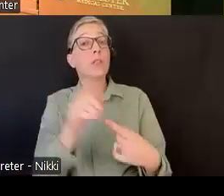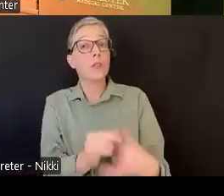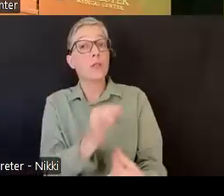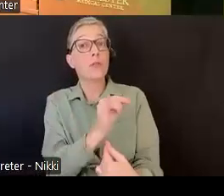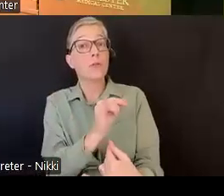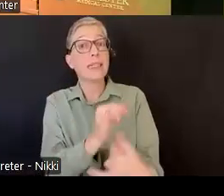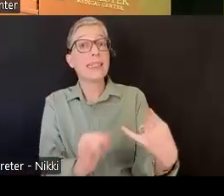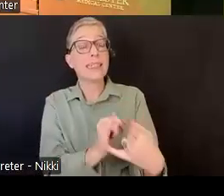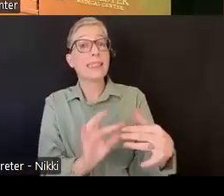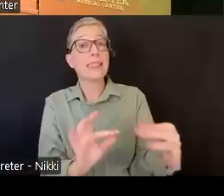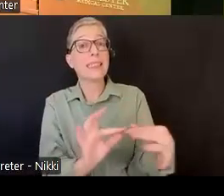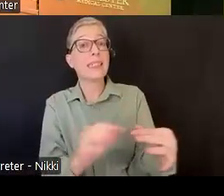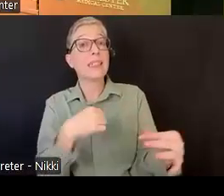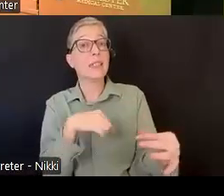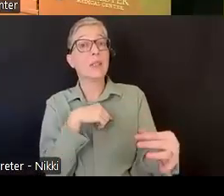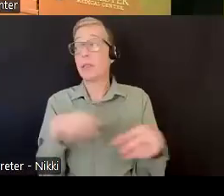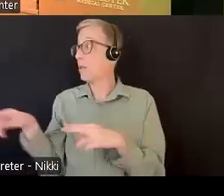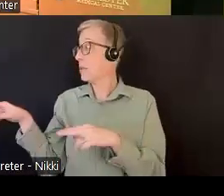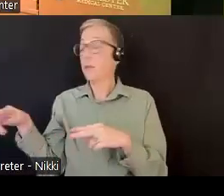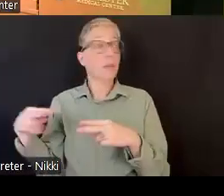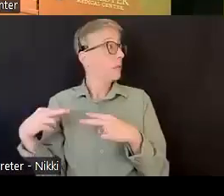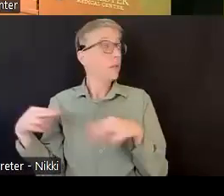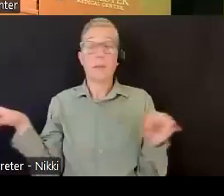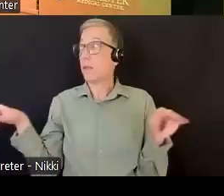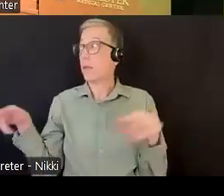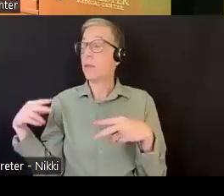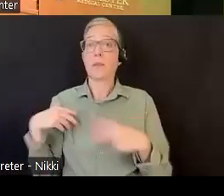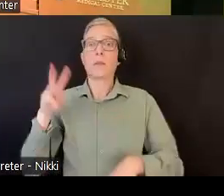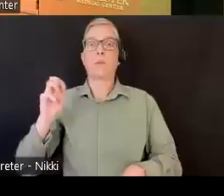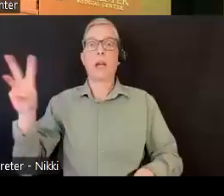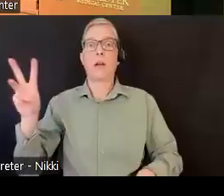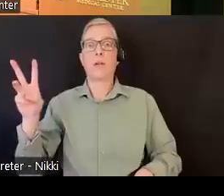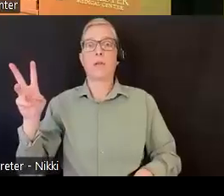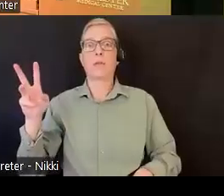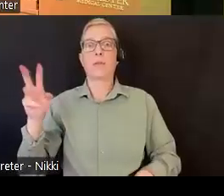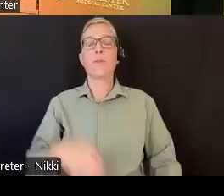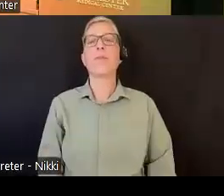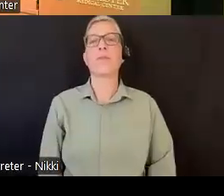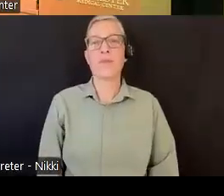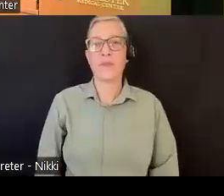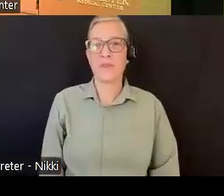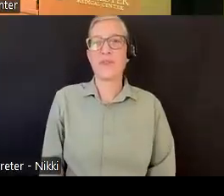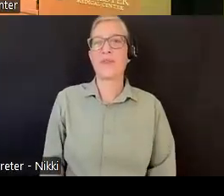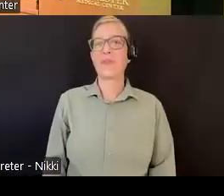I'm I'm sure we're not uh alone in that. Thank you. An immensely inspiring and wonderful talk.